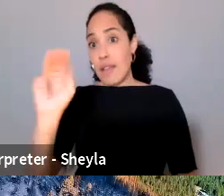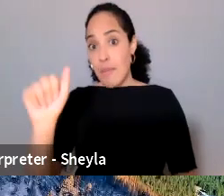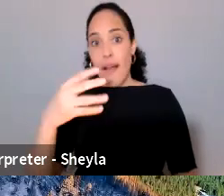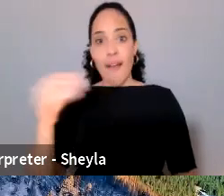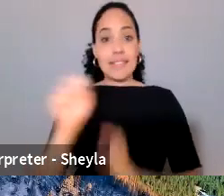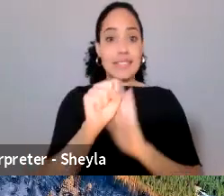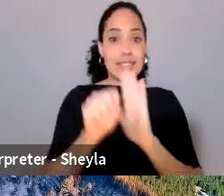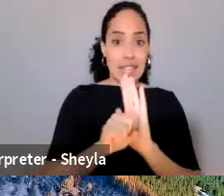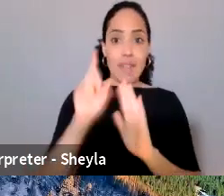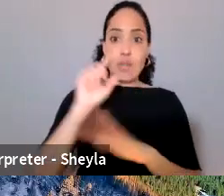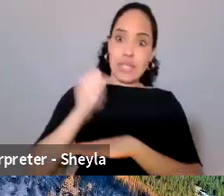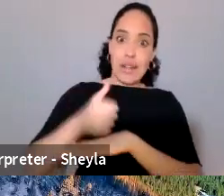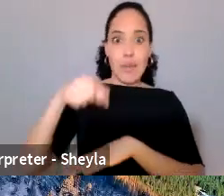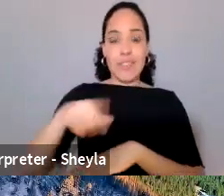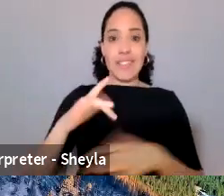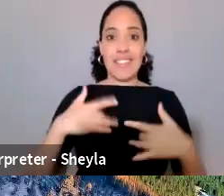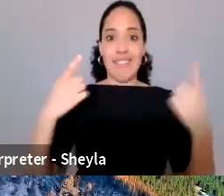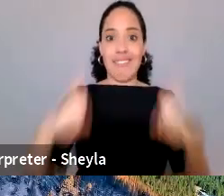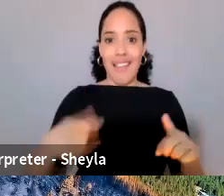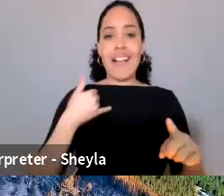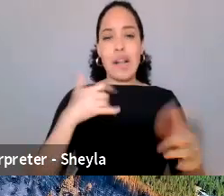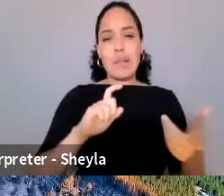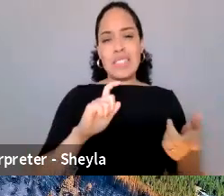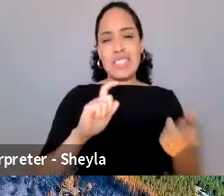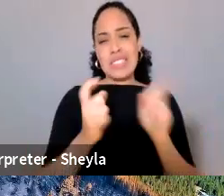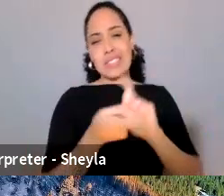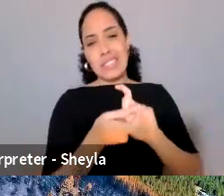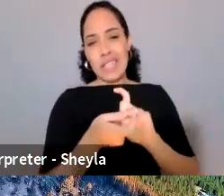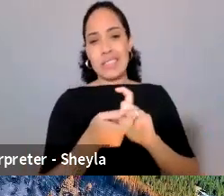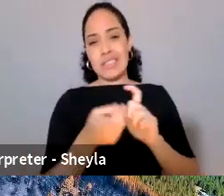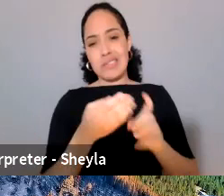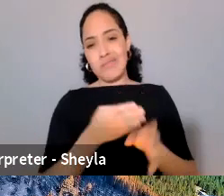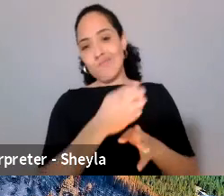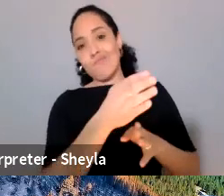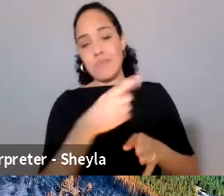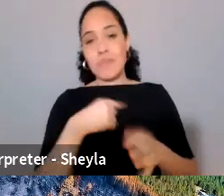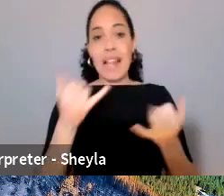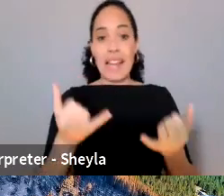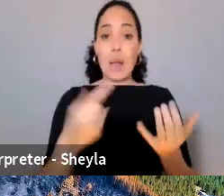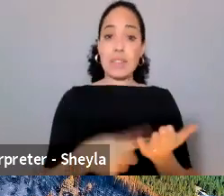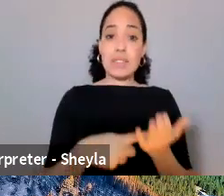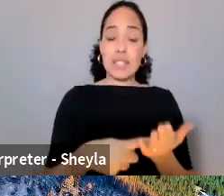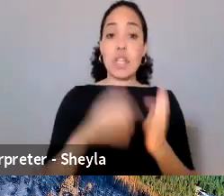switch gears here and talk about preparation and mitigation for everyone not just those who